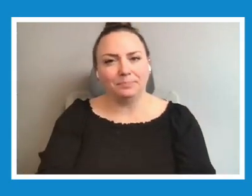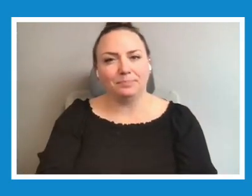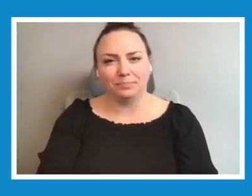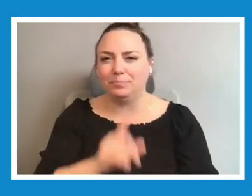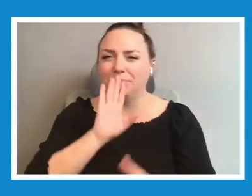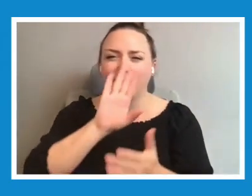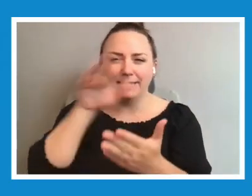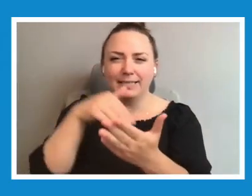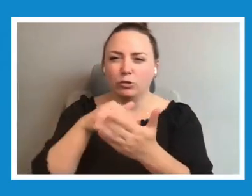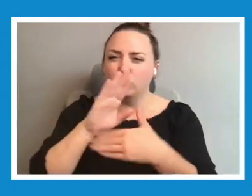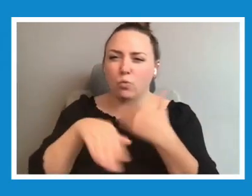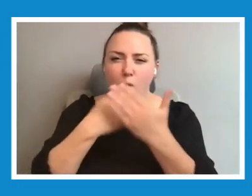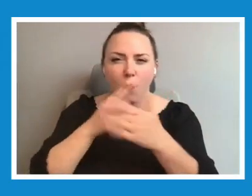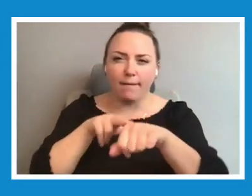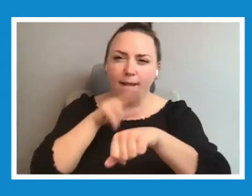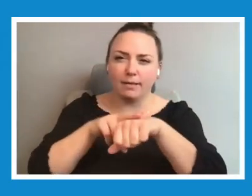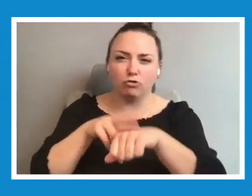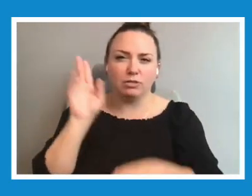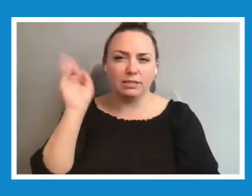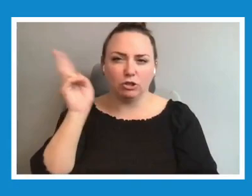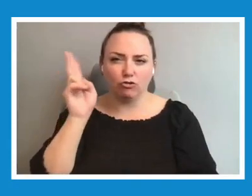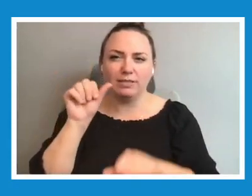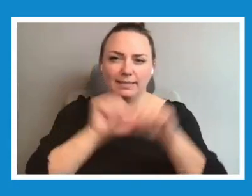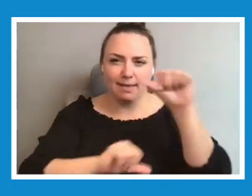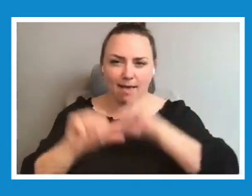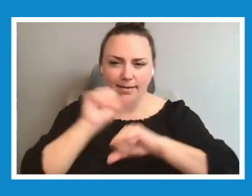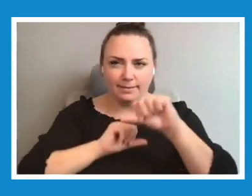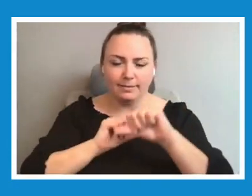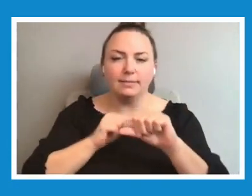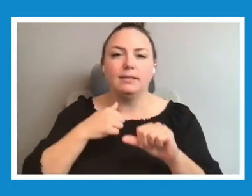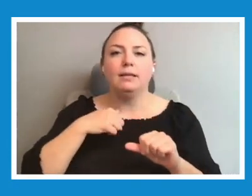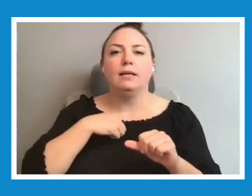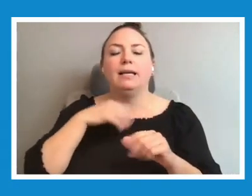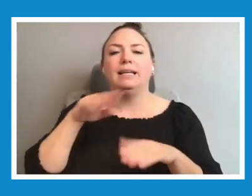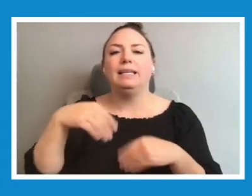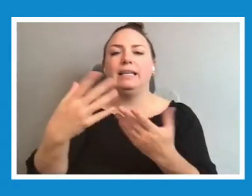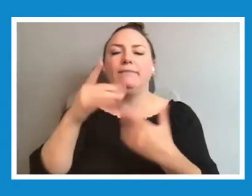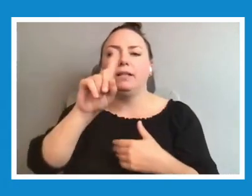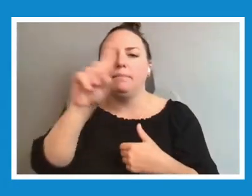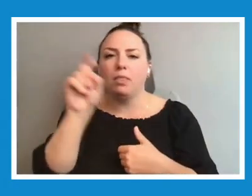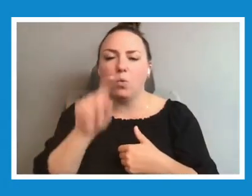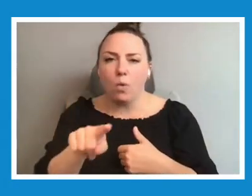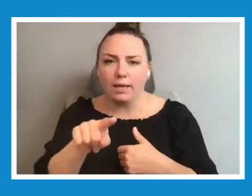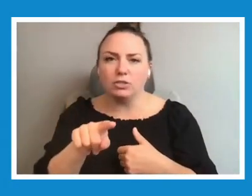history science we give them the questions and that i